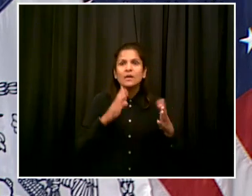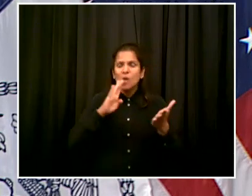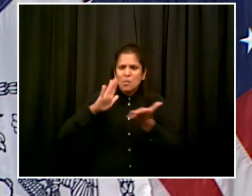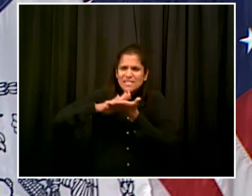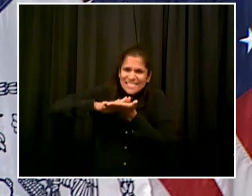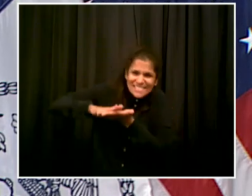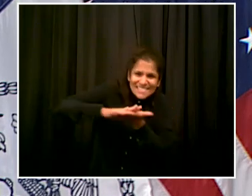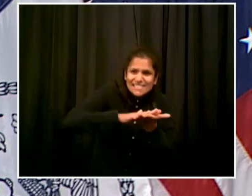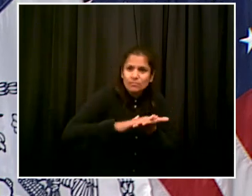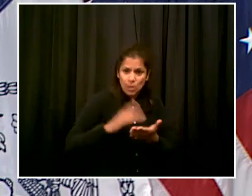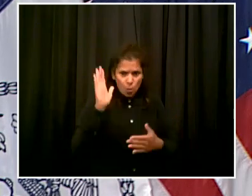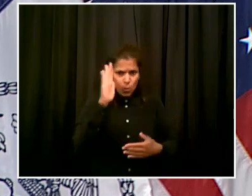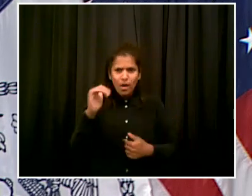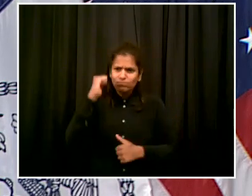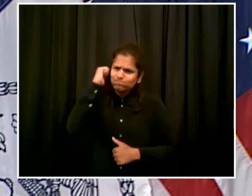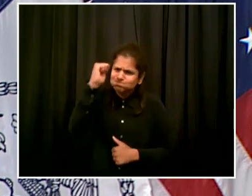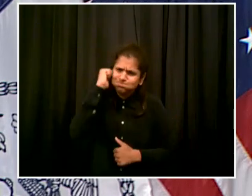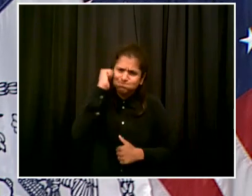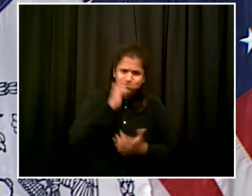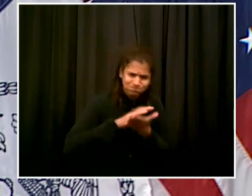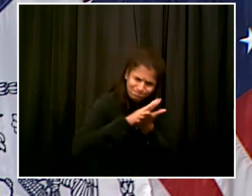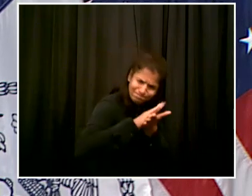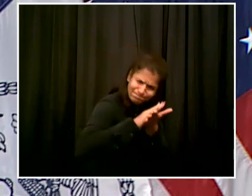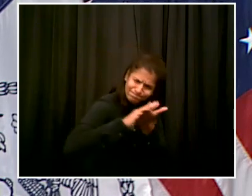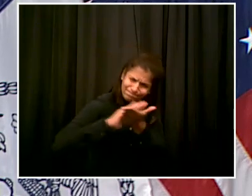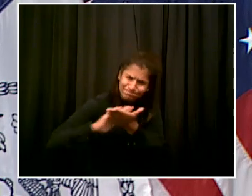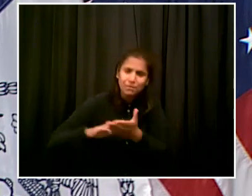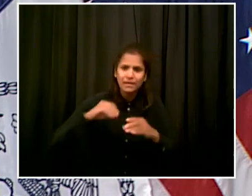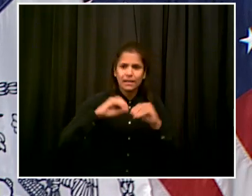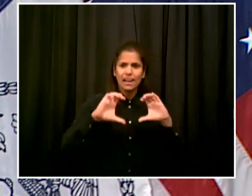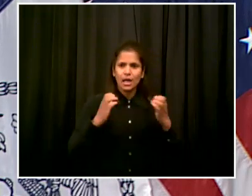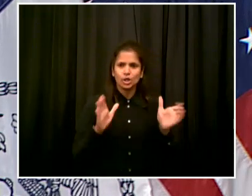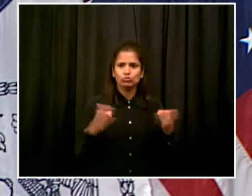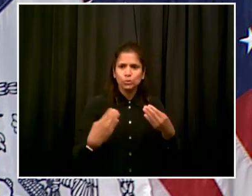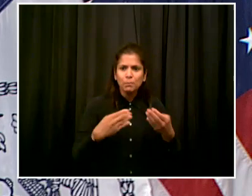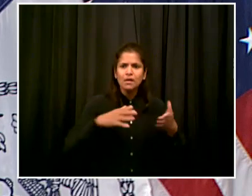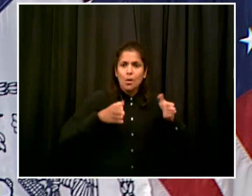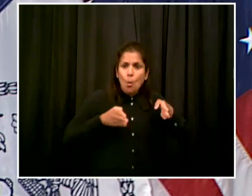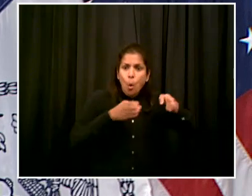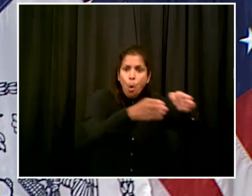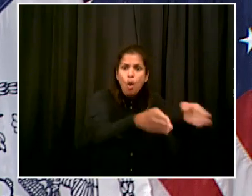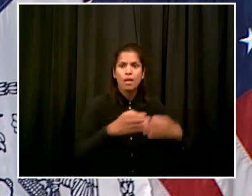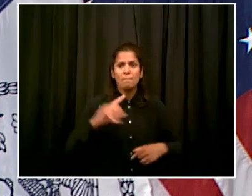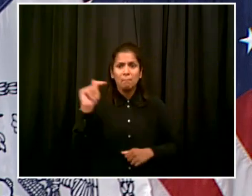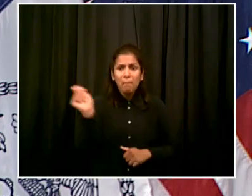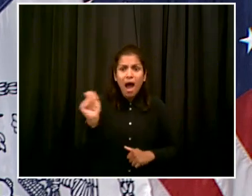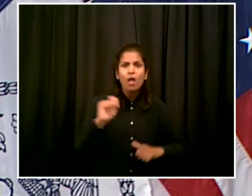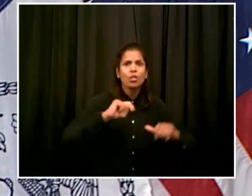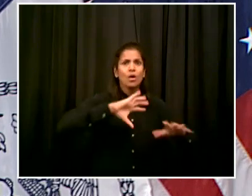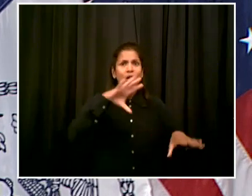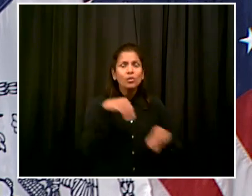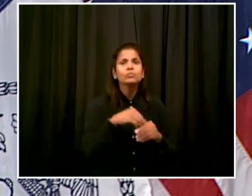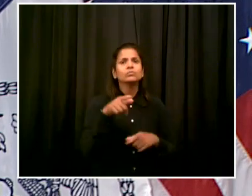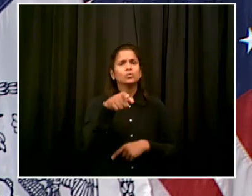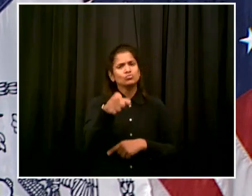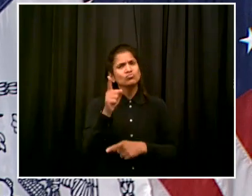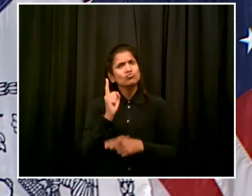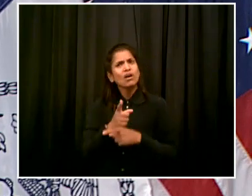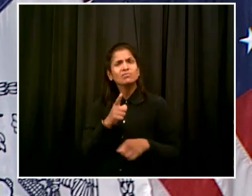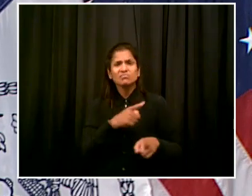HANDWASHING STATIONS AND ETC.